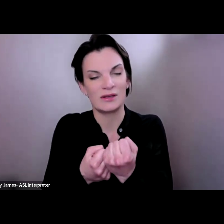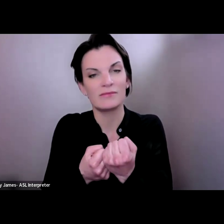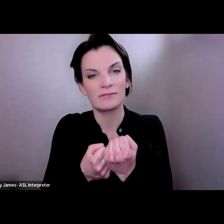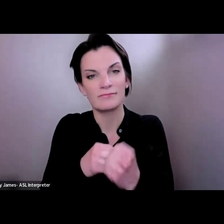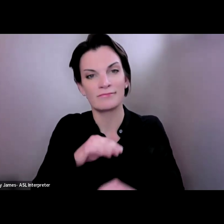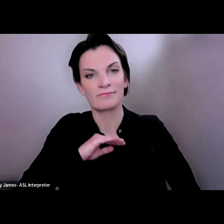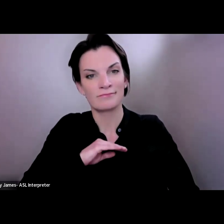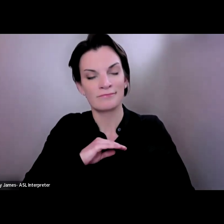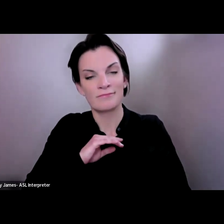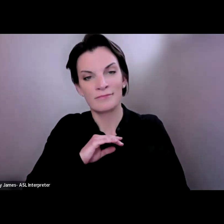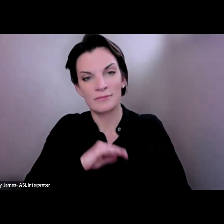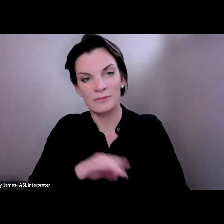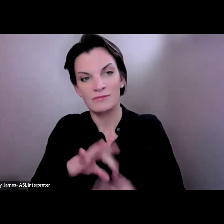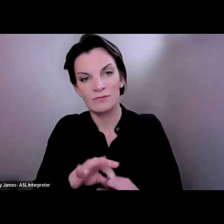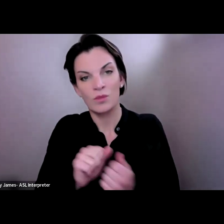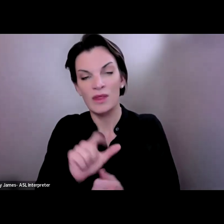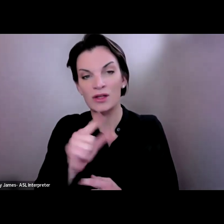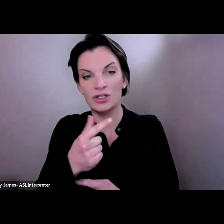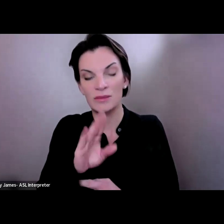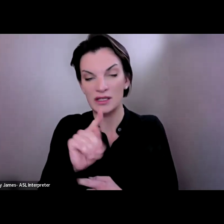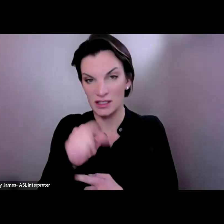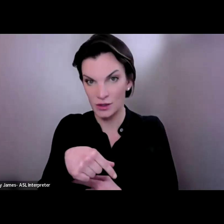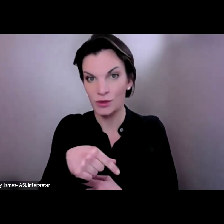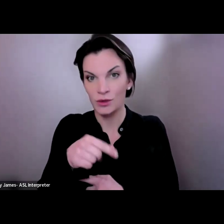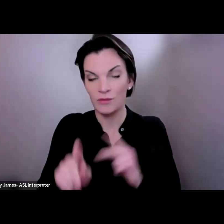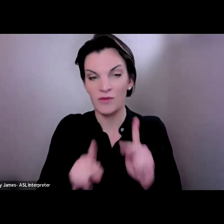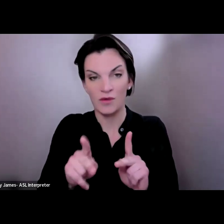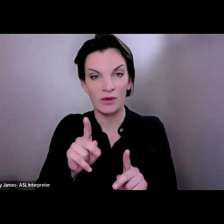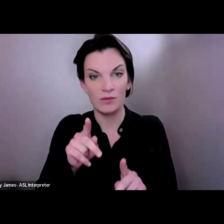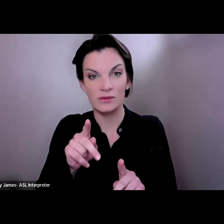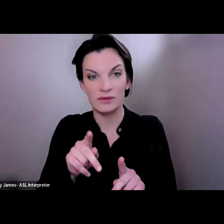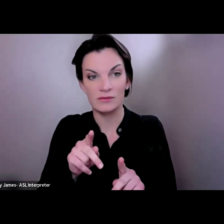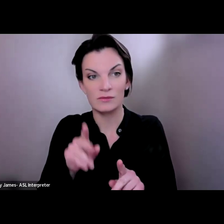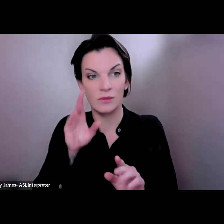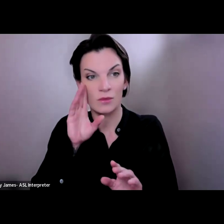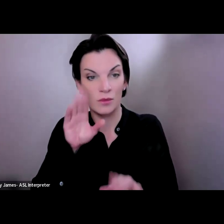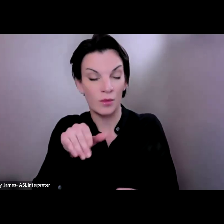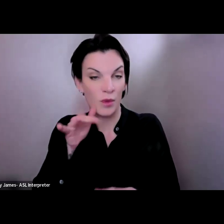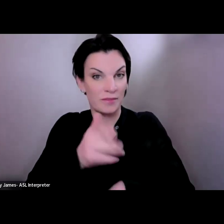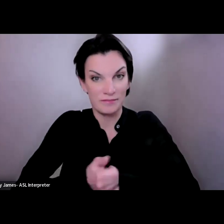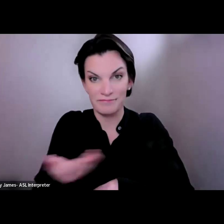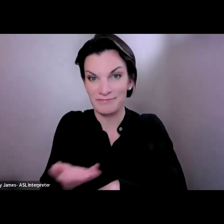peer respite for LGBTQ folks, and we're hoping to do that in Holyoke, Massachusetts. And the idea